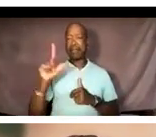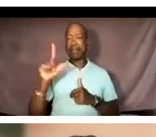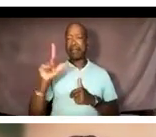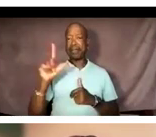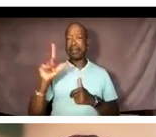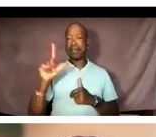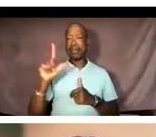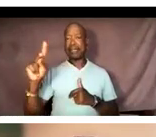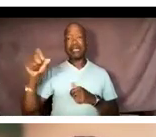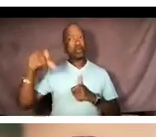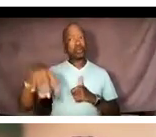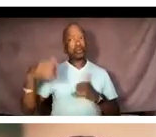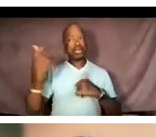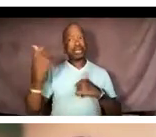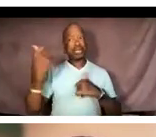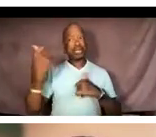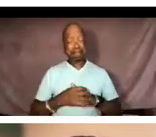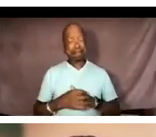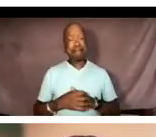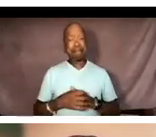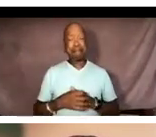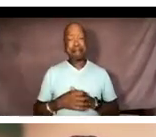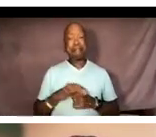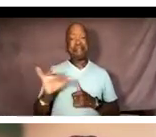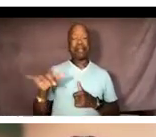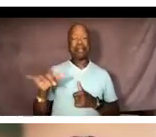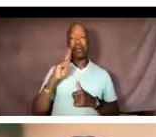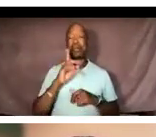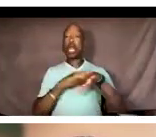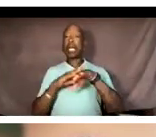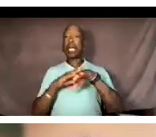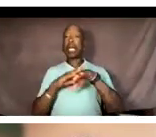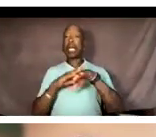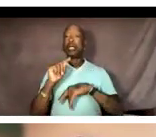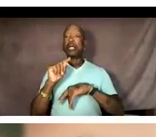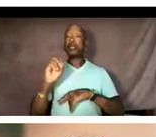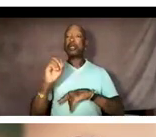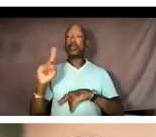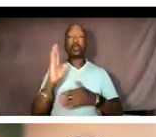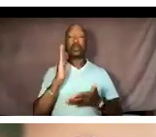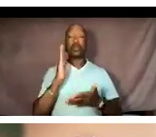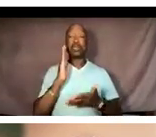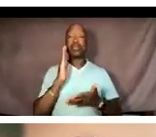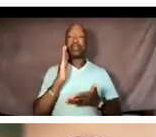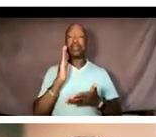went live today which is like a calling tool to stop mask bans specifically focused on New York